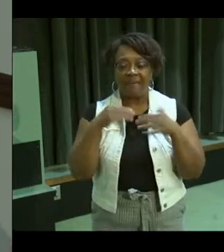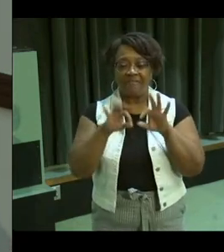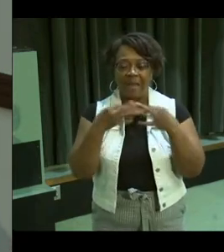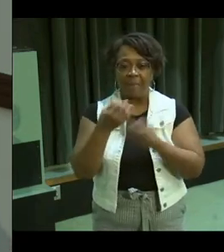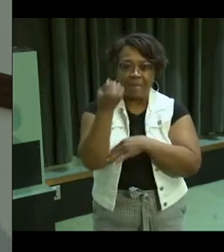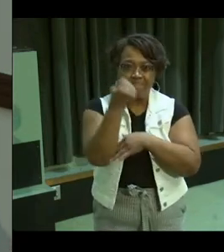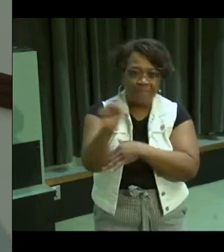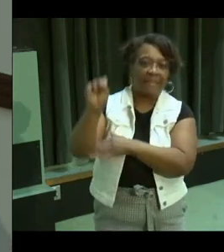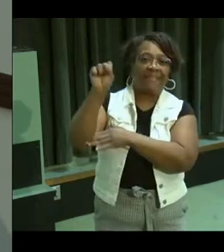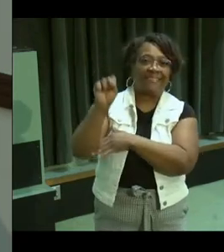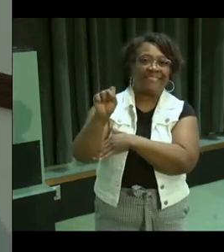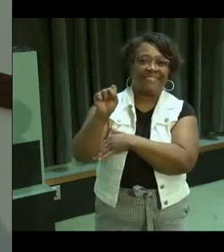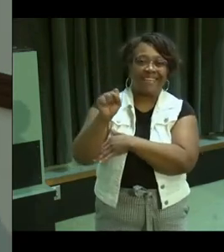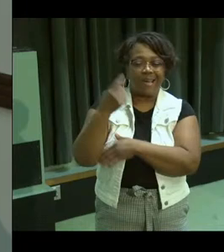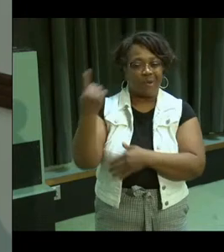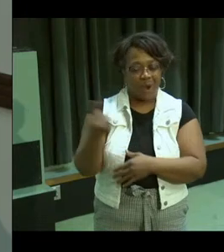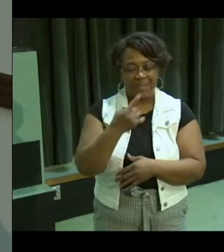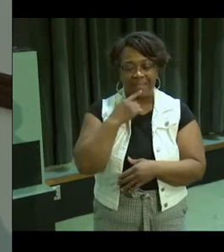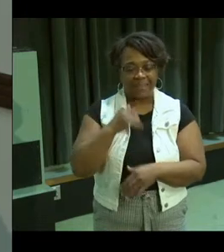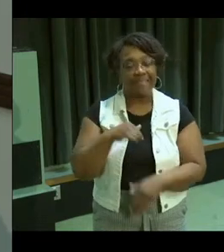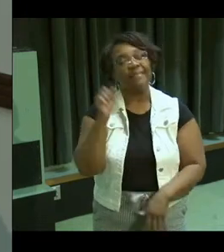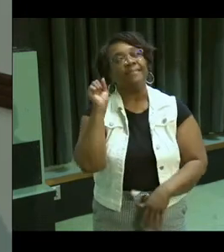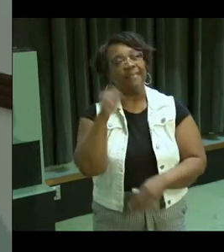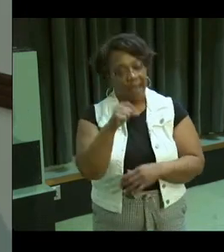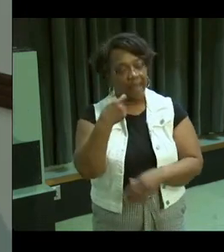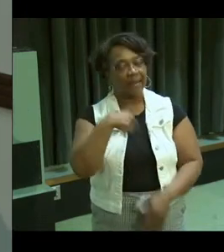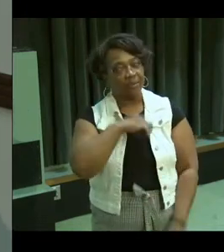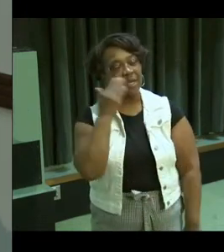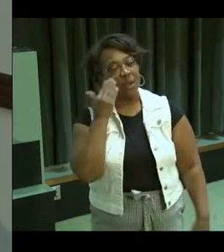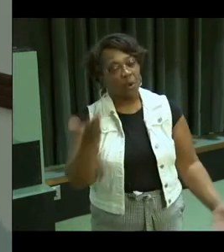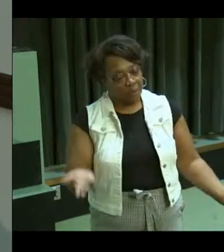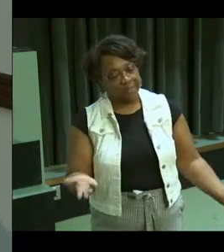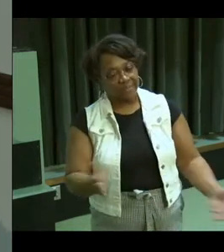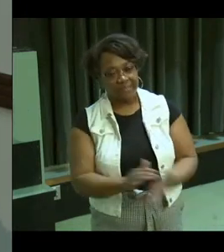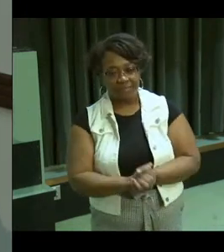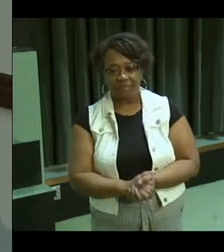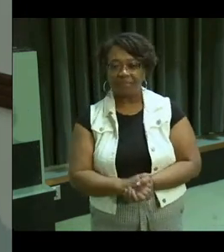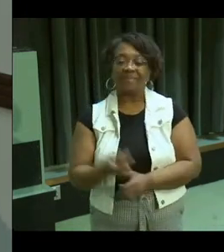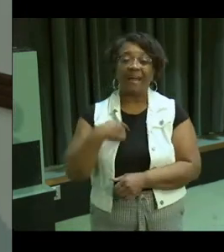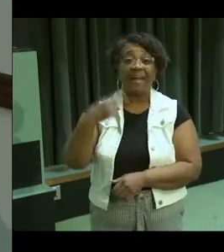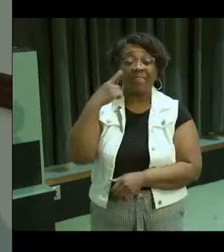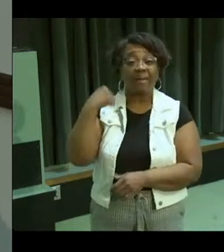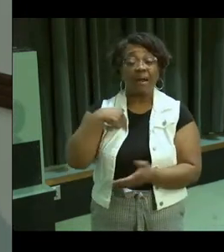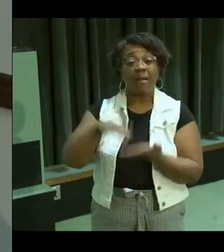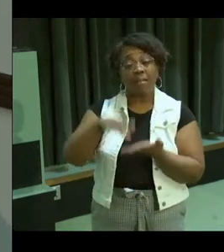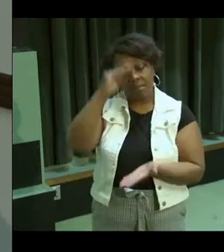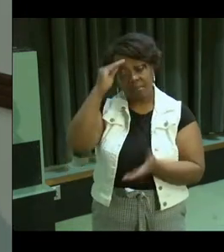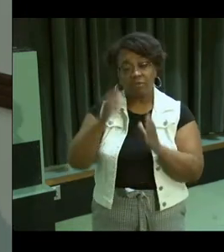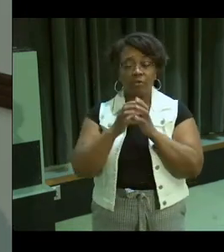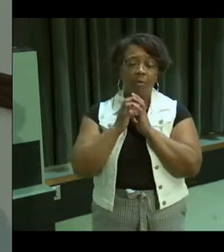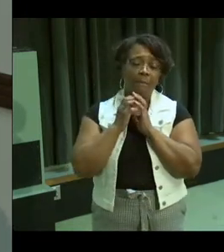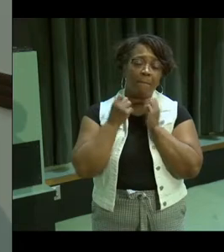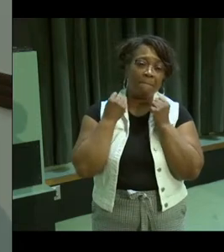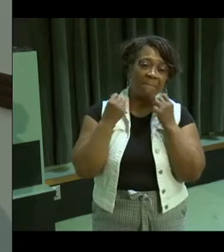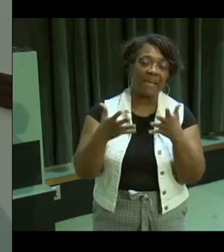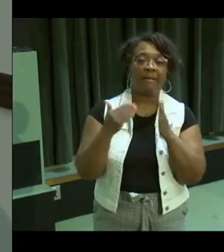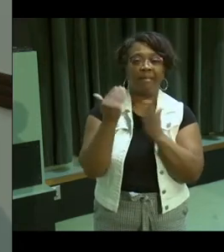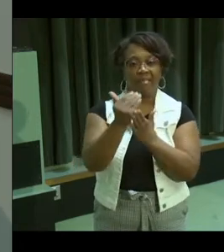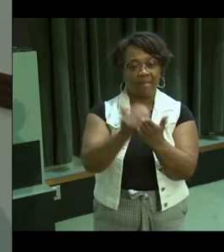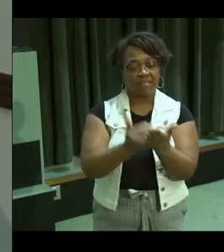family pickets. And he would always tell us that, yes, we